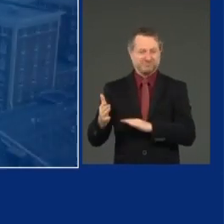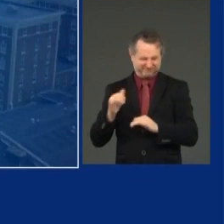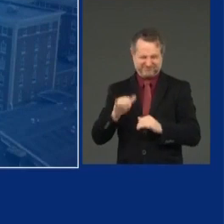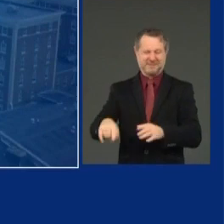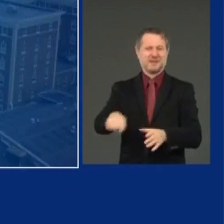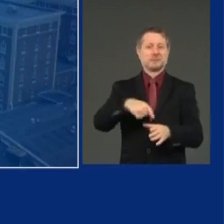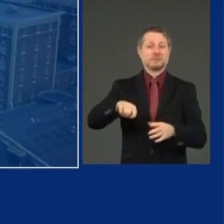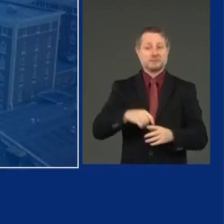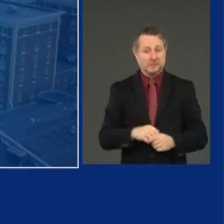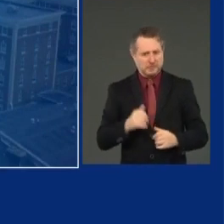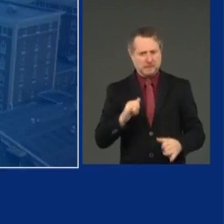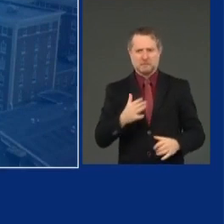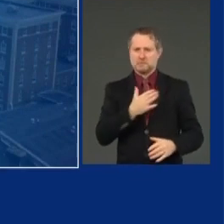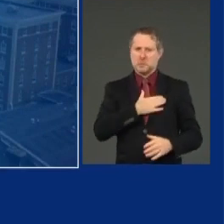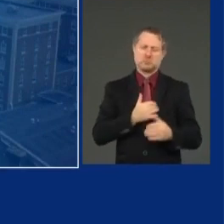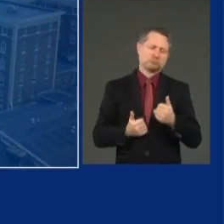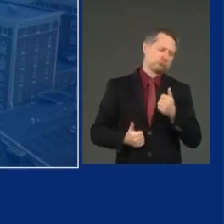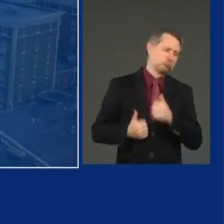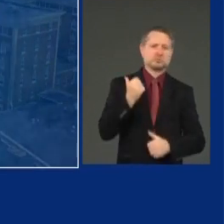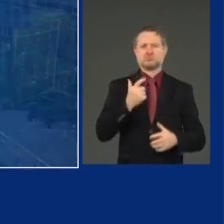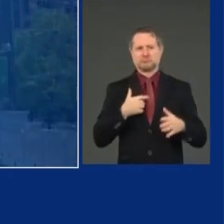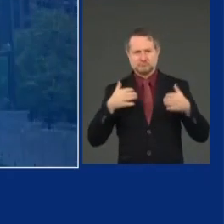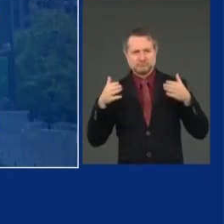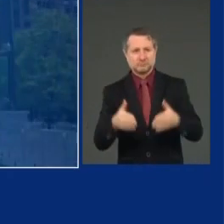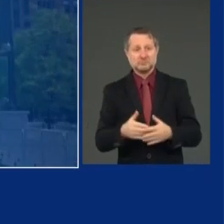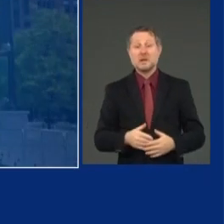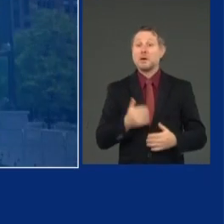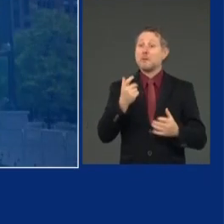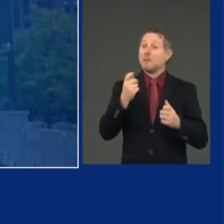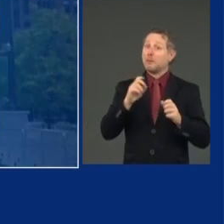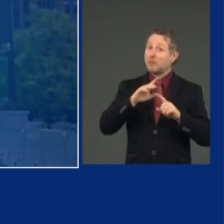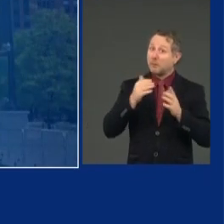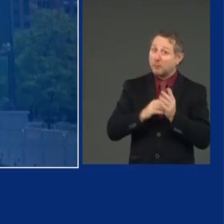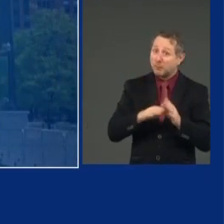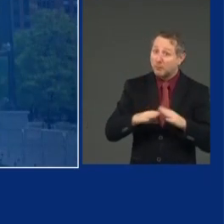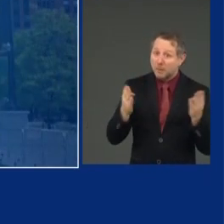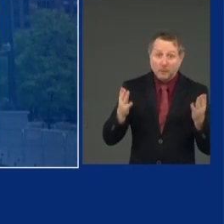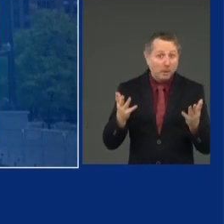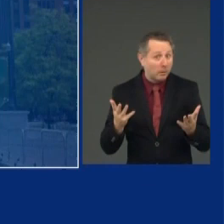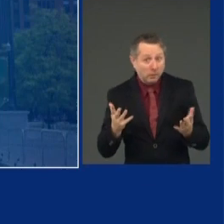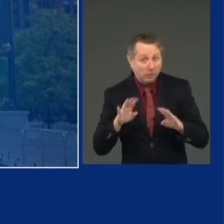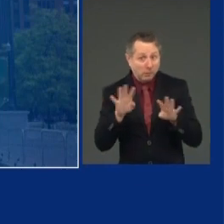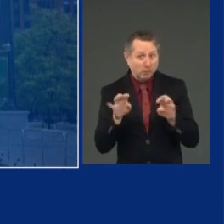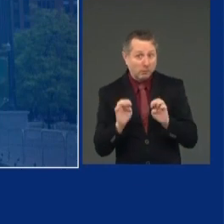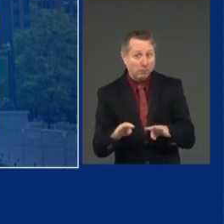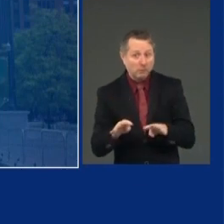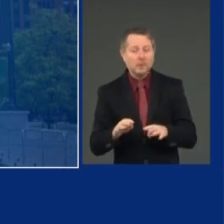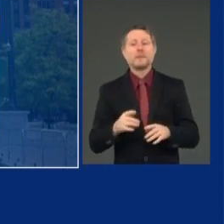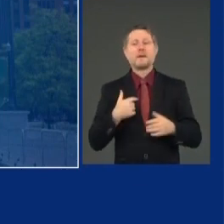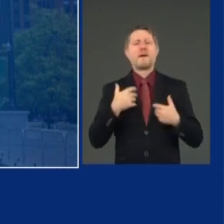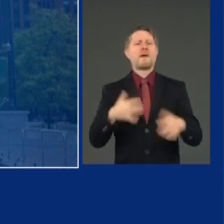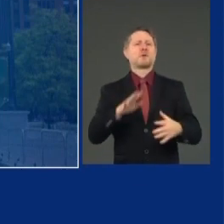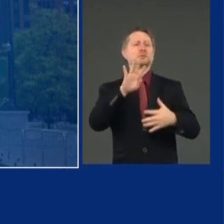HOSPITALIZATIONS ARE COMING FROM. THAT'S WHERE YOU'LL SEE THE HIGHEST NUMBER OF DEATHS.